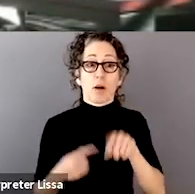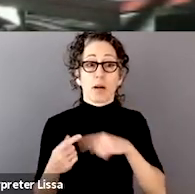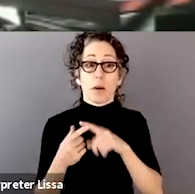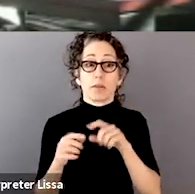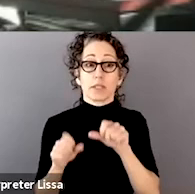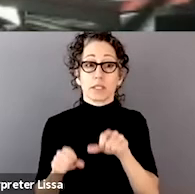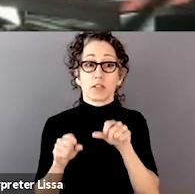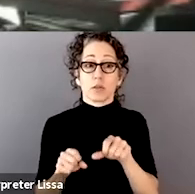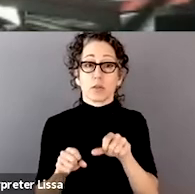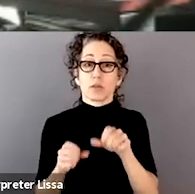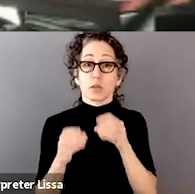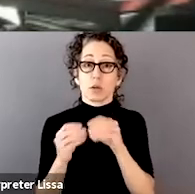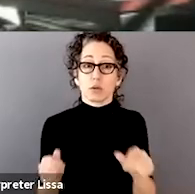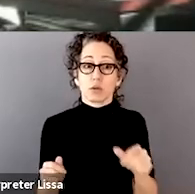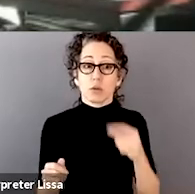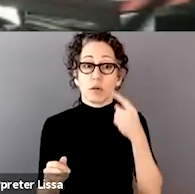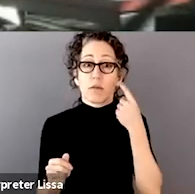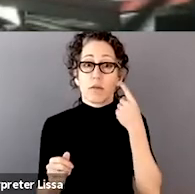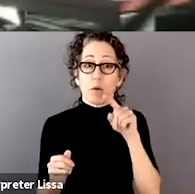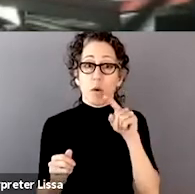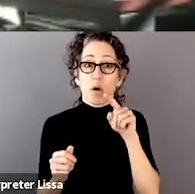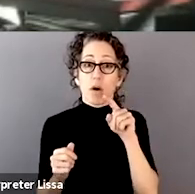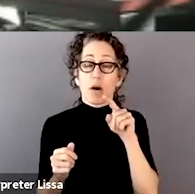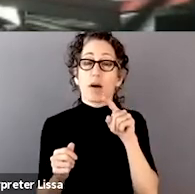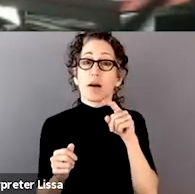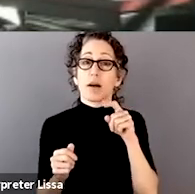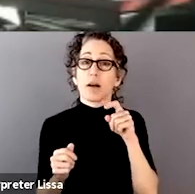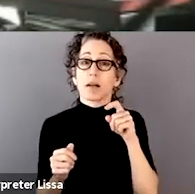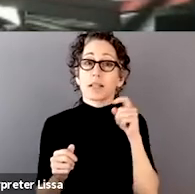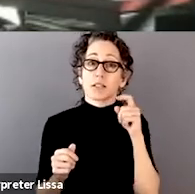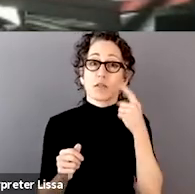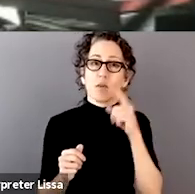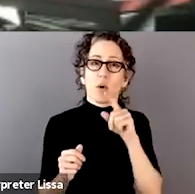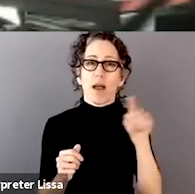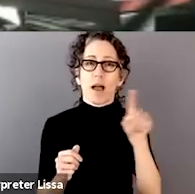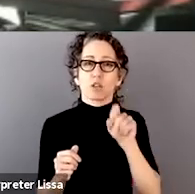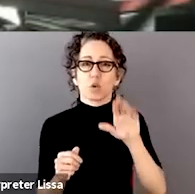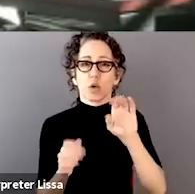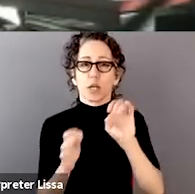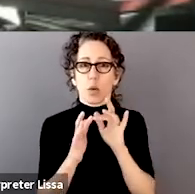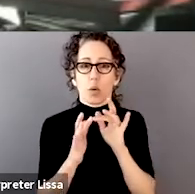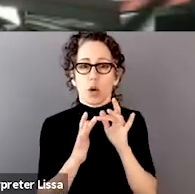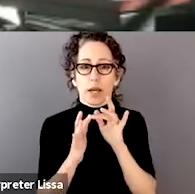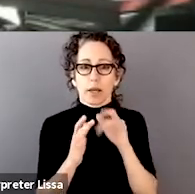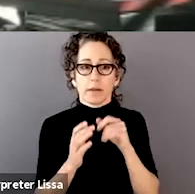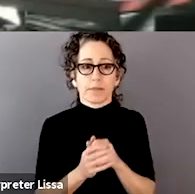solution for secret detection in Azure Networking. So router, switches that Azure runs on